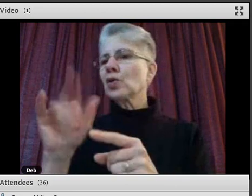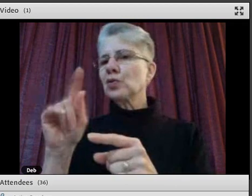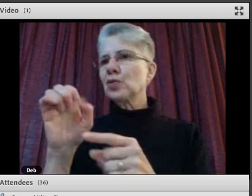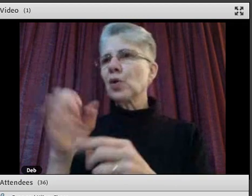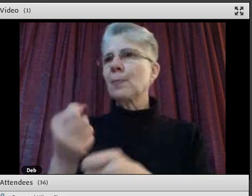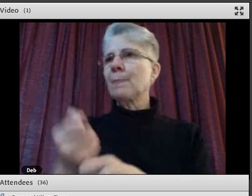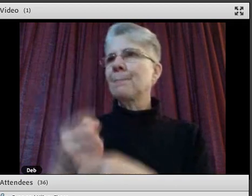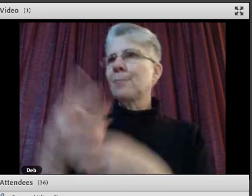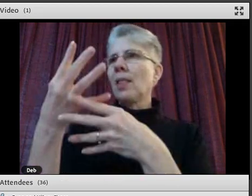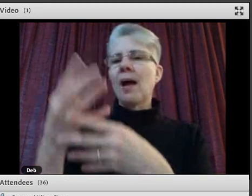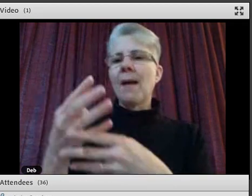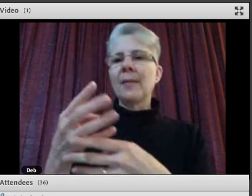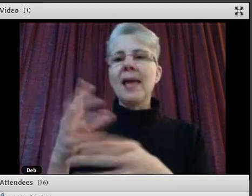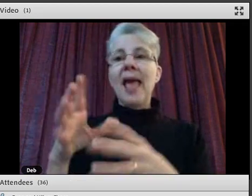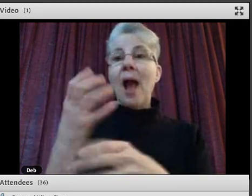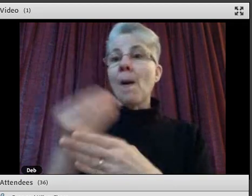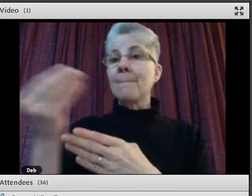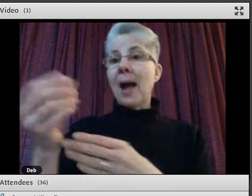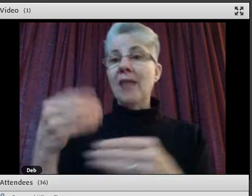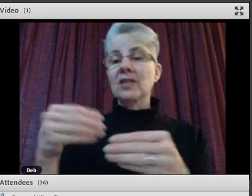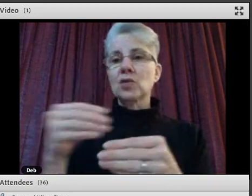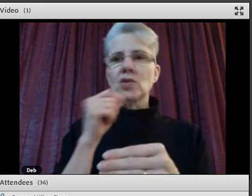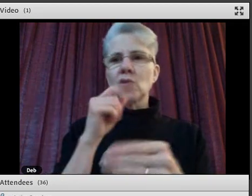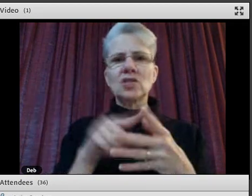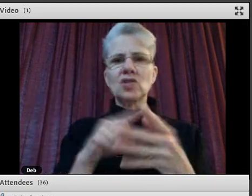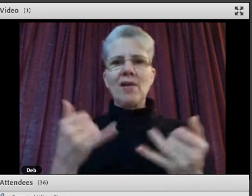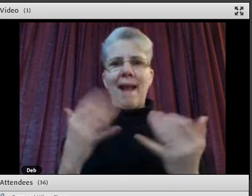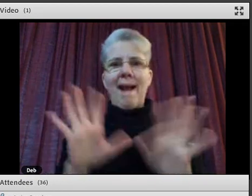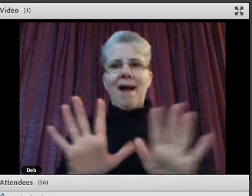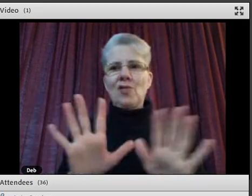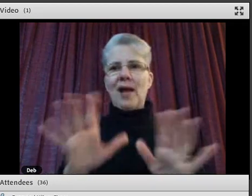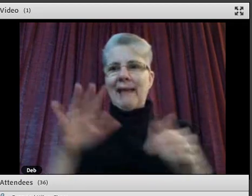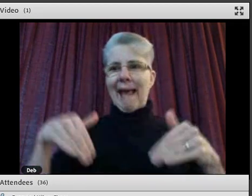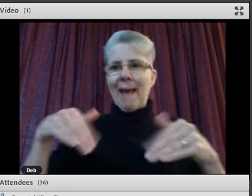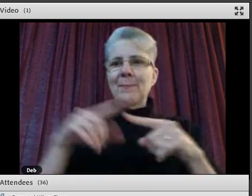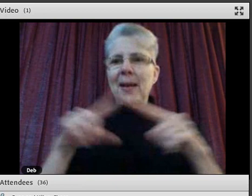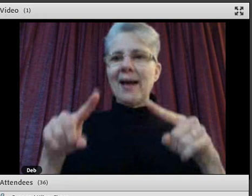Or go to the store and get it. Hilary: Not everything, not the webinar. Ryan: Oh, wait. Yeah, don't stop everything.